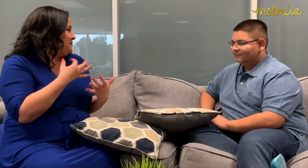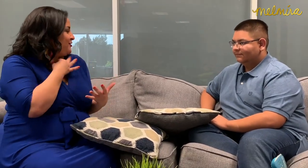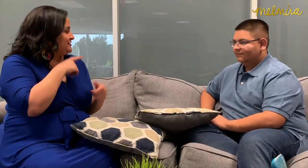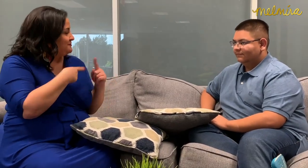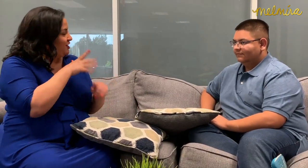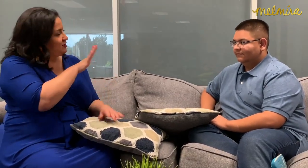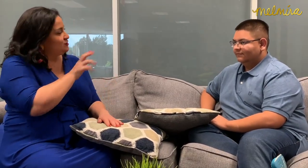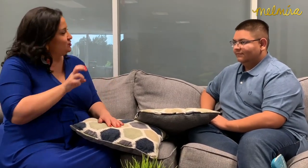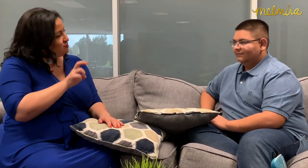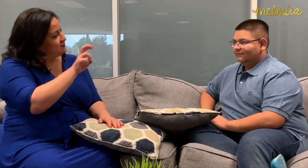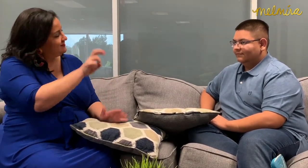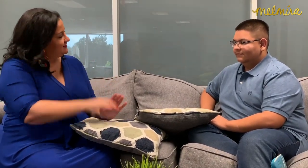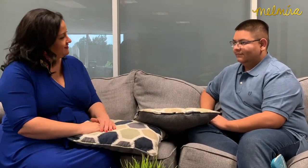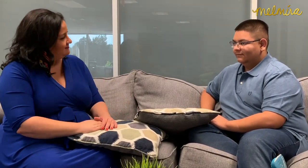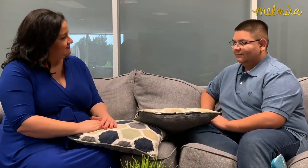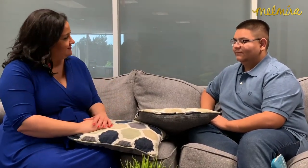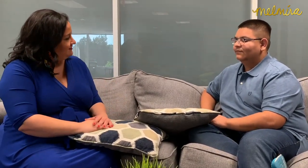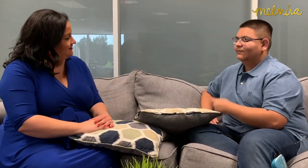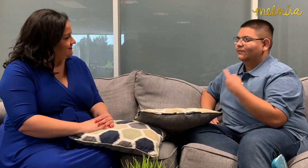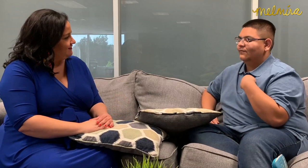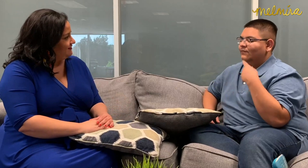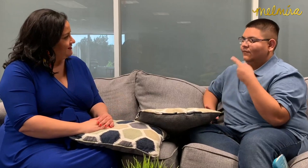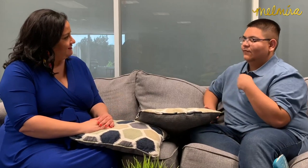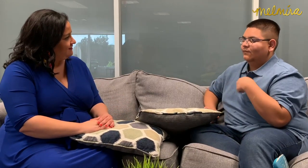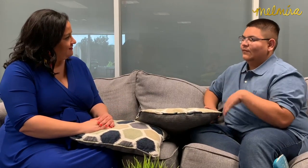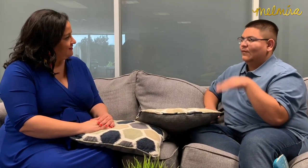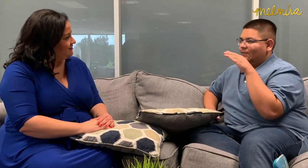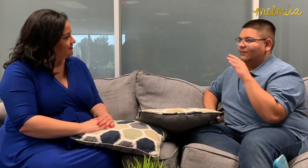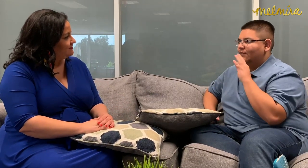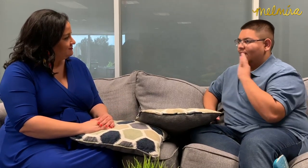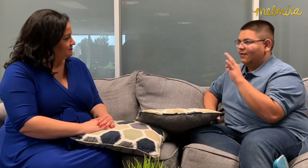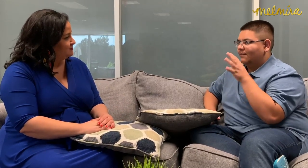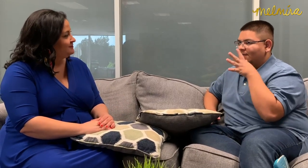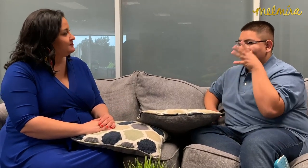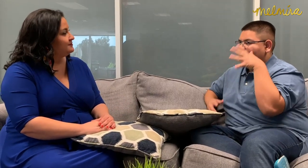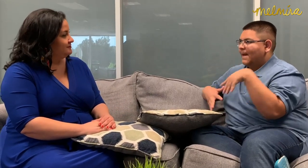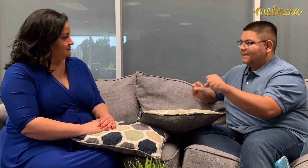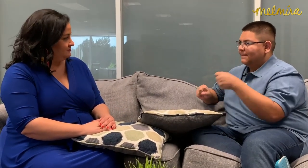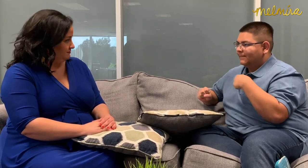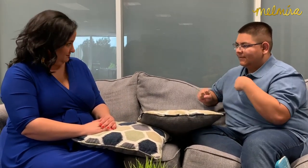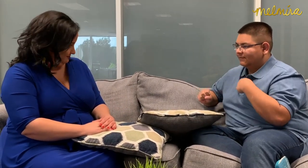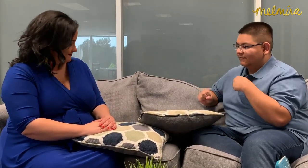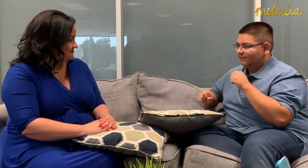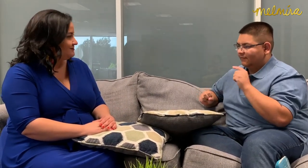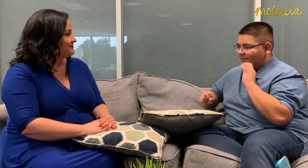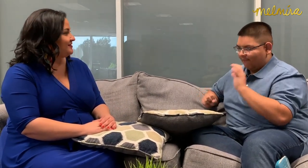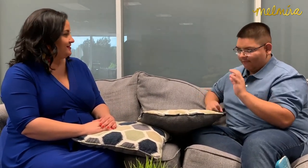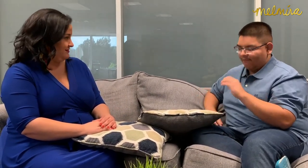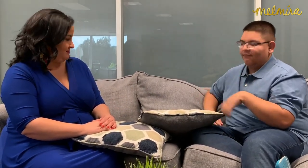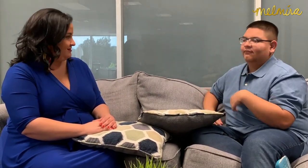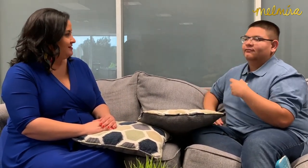Can you share with us more about your journey? My parents adopted me when I was nine years old.